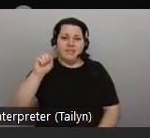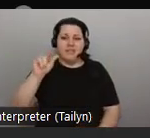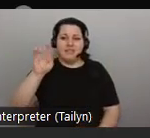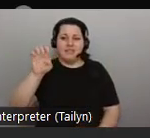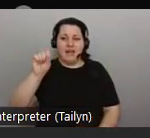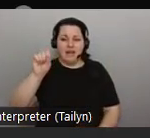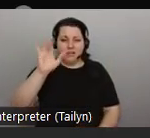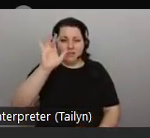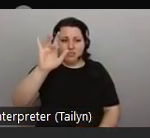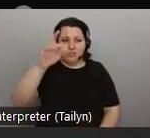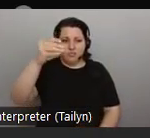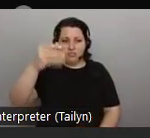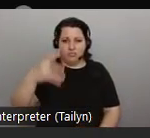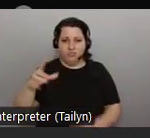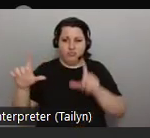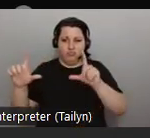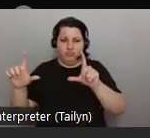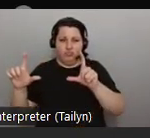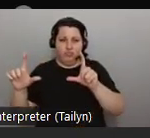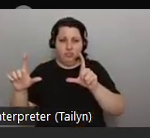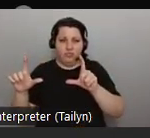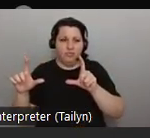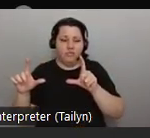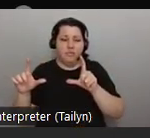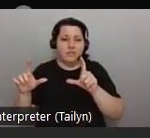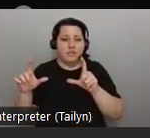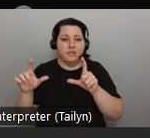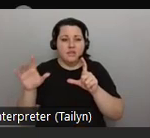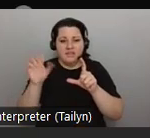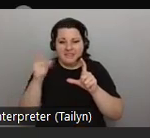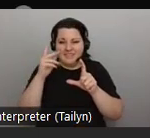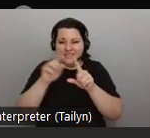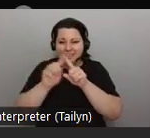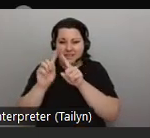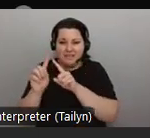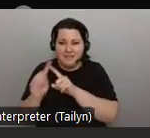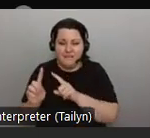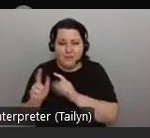but it's the styles button if you have the collapsed ribbon.